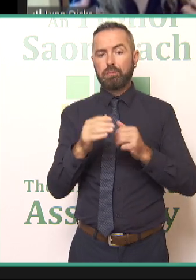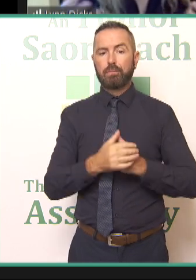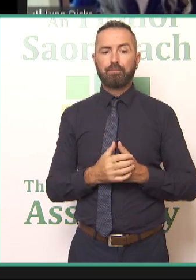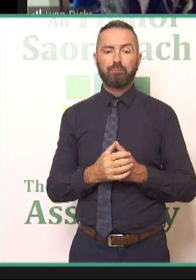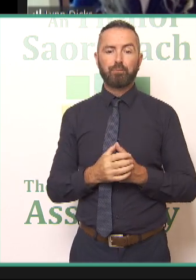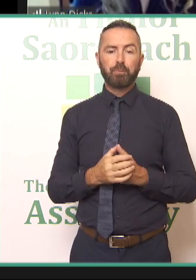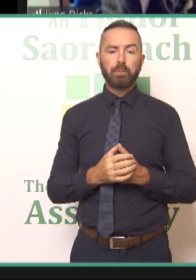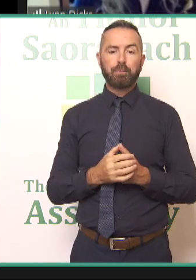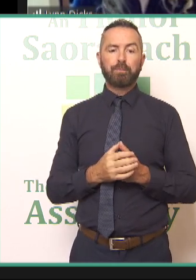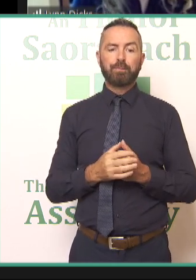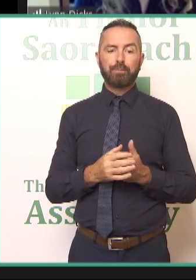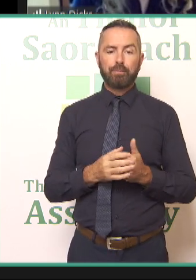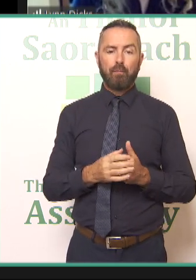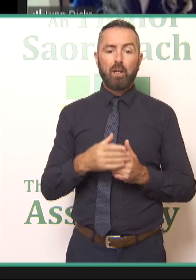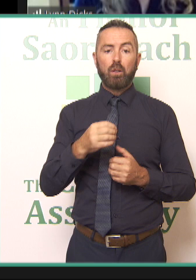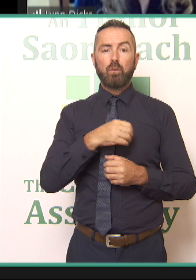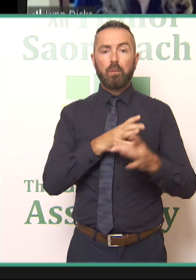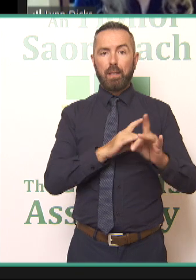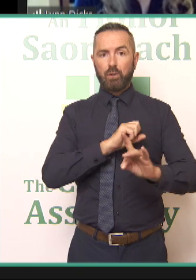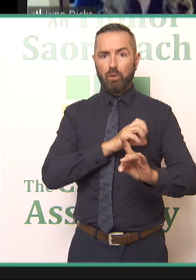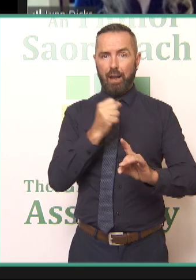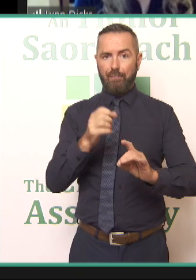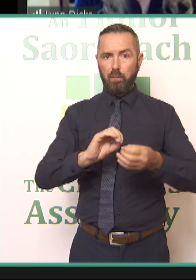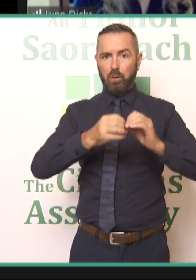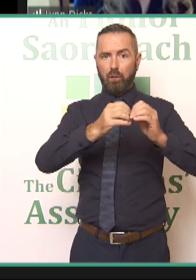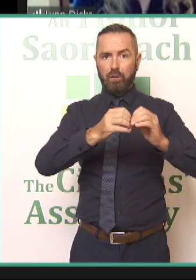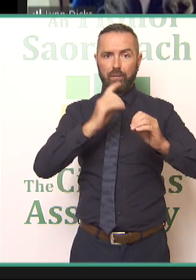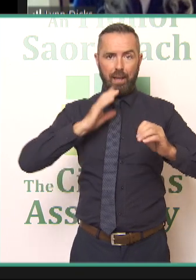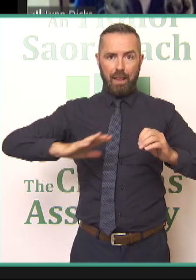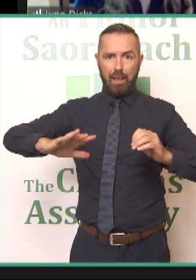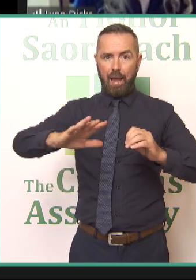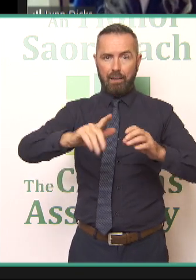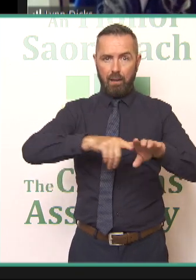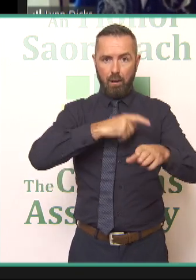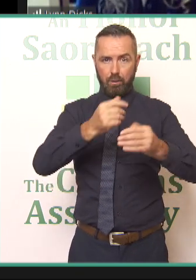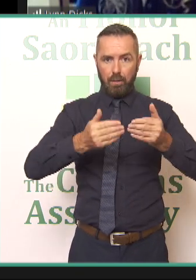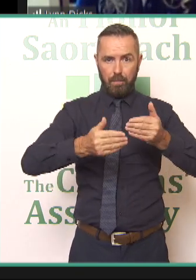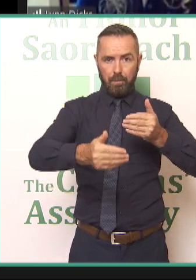so in order to have productive agricultural land for the for the long term we have to find a way of